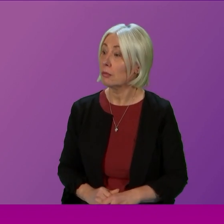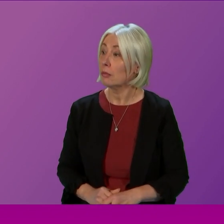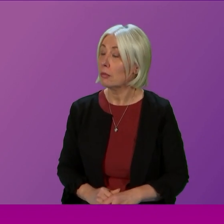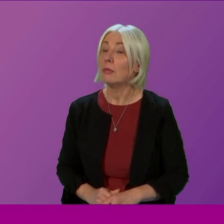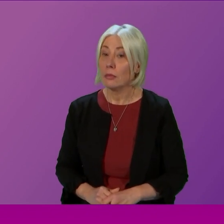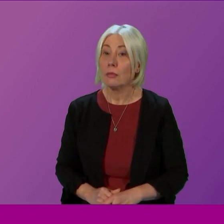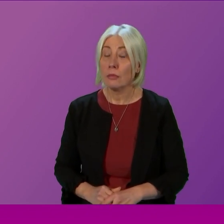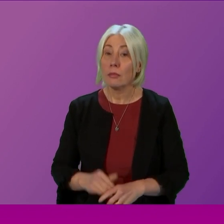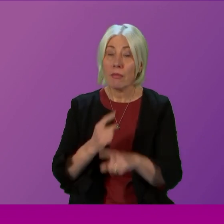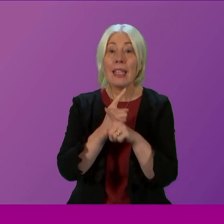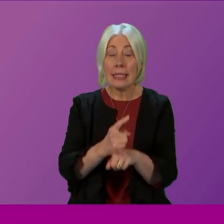As teachers strikes loom in England,